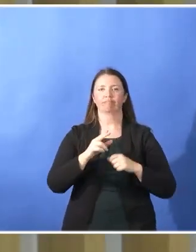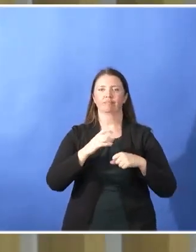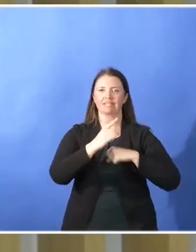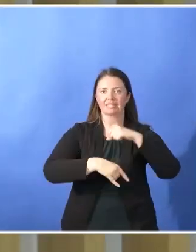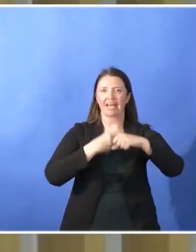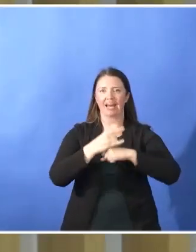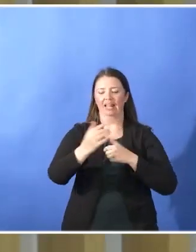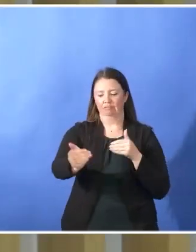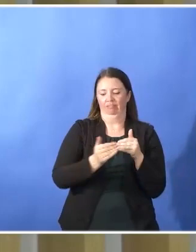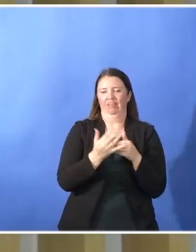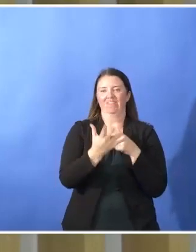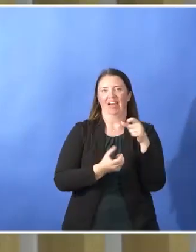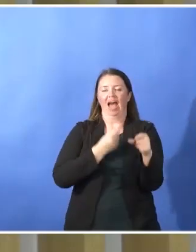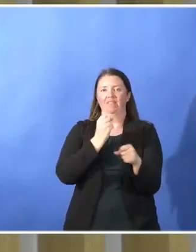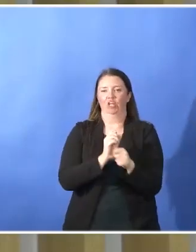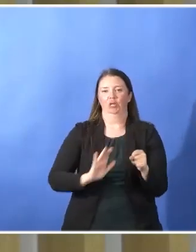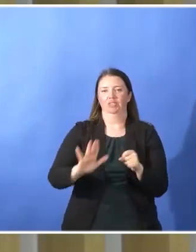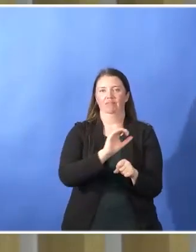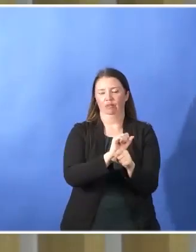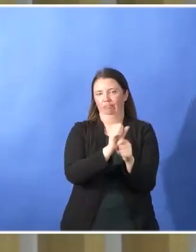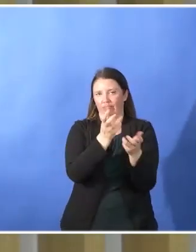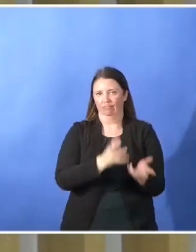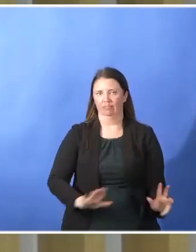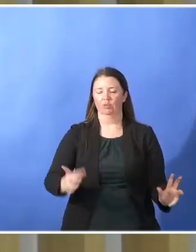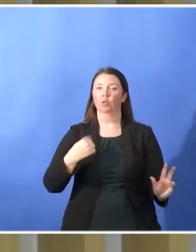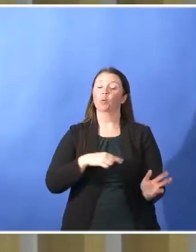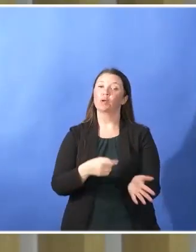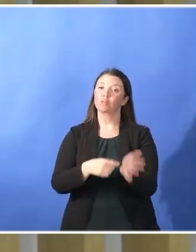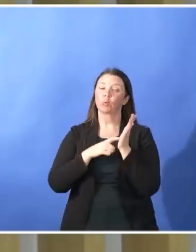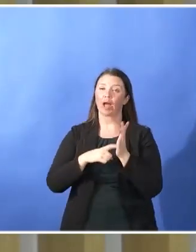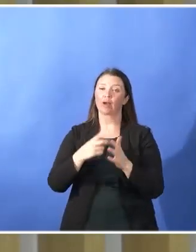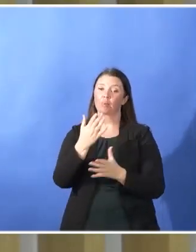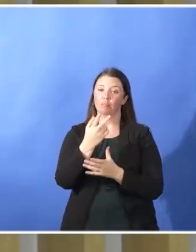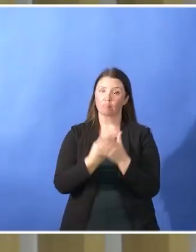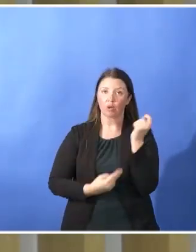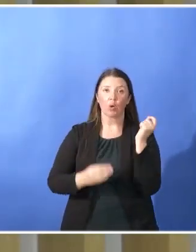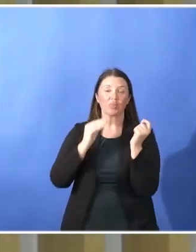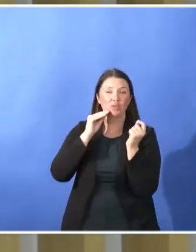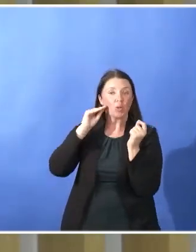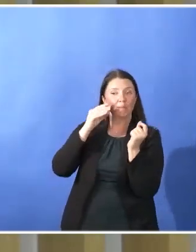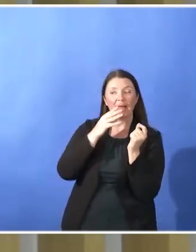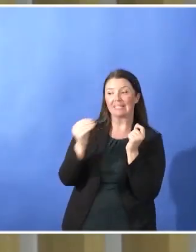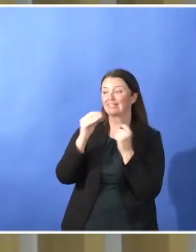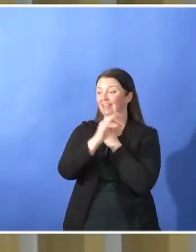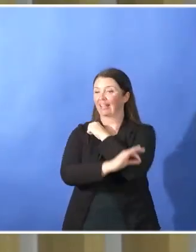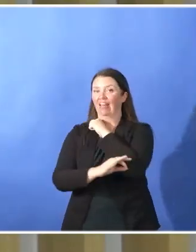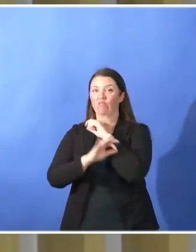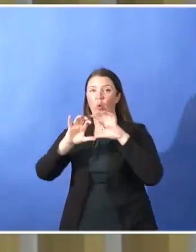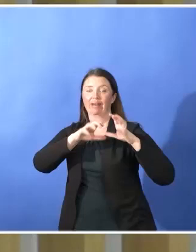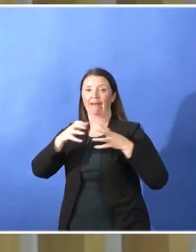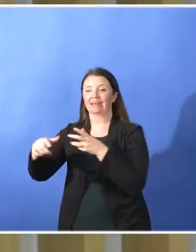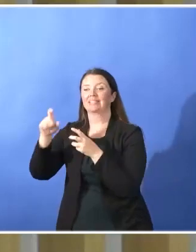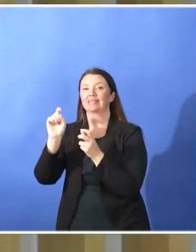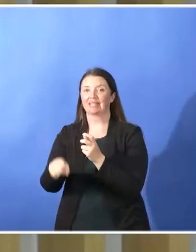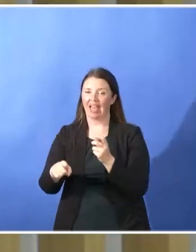WE REQUIRE FOREIGN OPERATORS GRANTED ACCESS TO THE U.S. MARKET RESPONSIBLY DISPOSE OF SATELLITES.